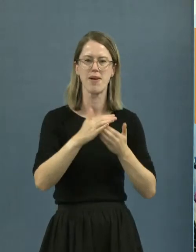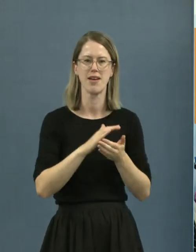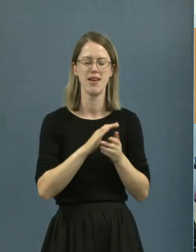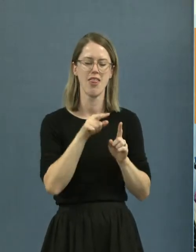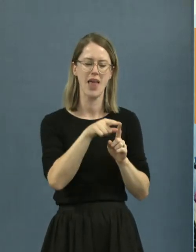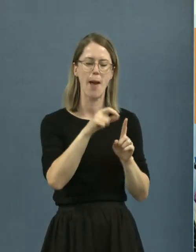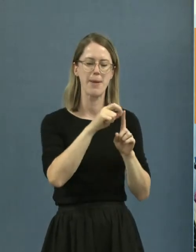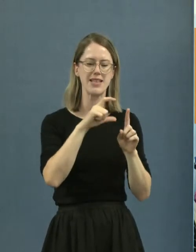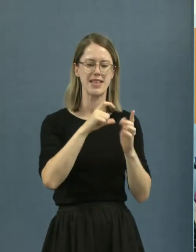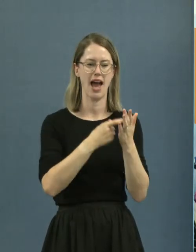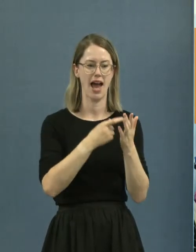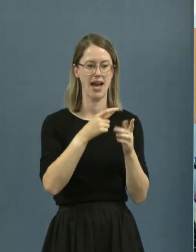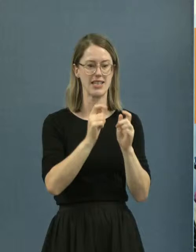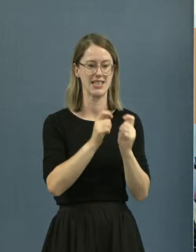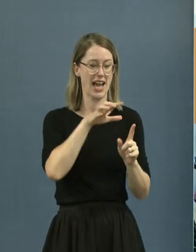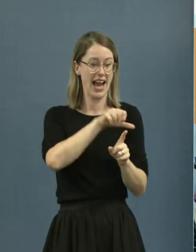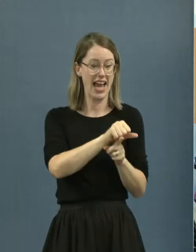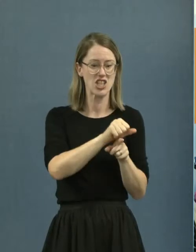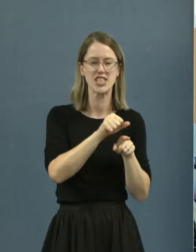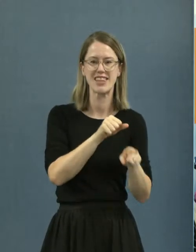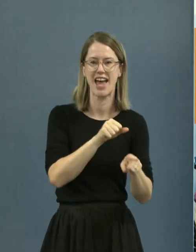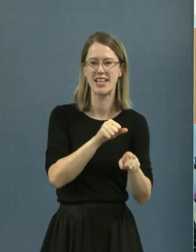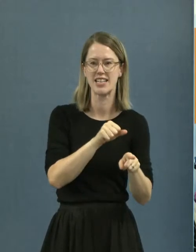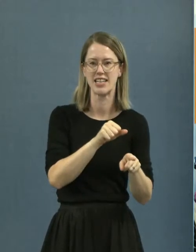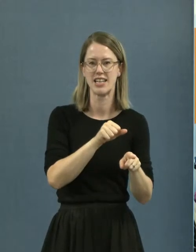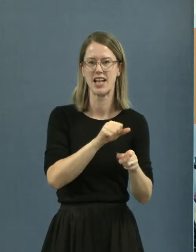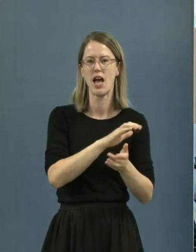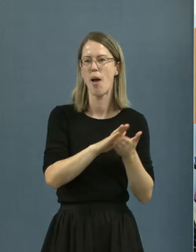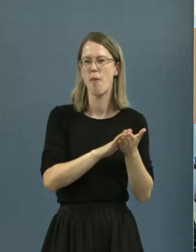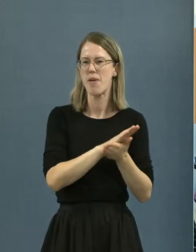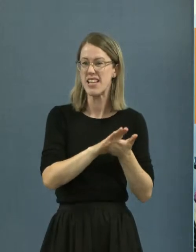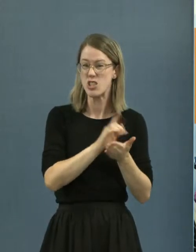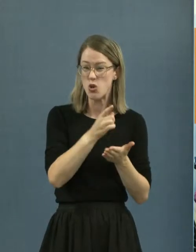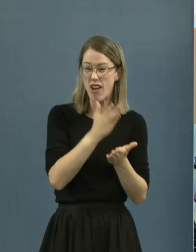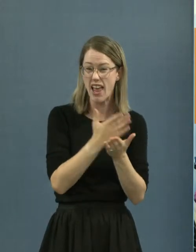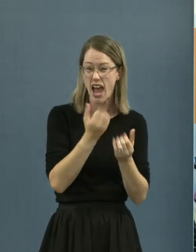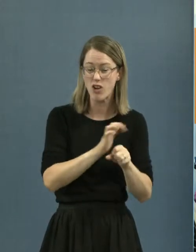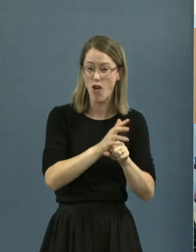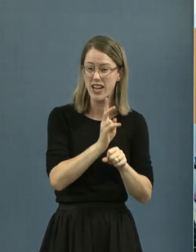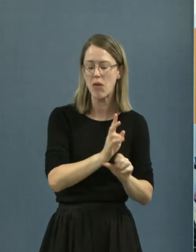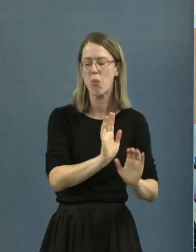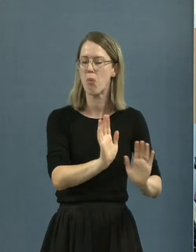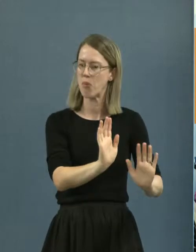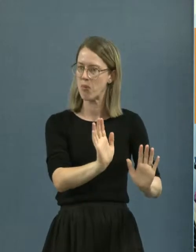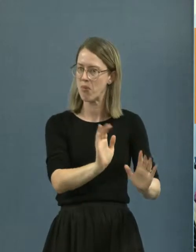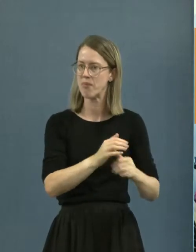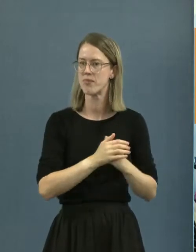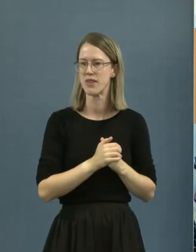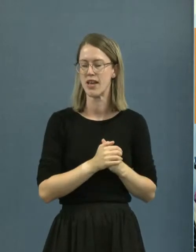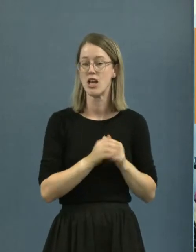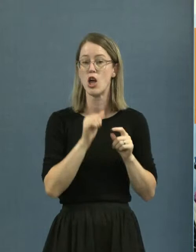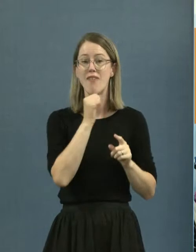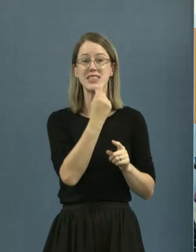the virus in your system, so if that happens and you need a PCR test for any reason, this is